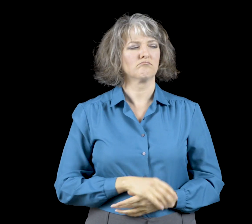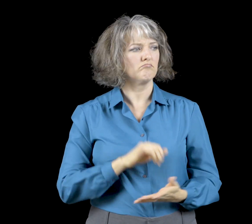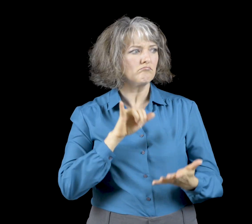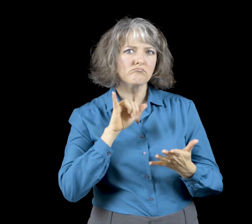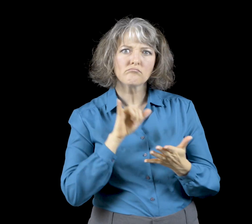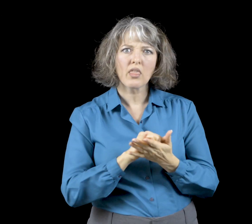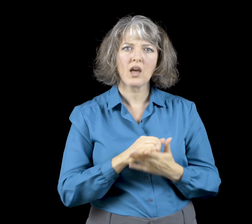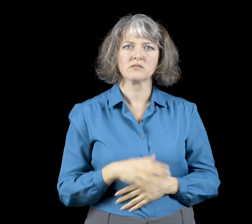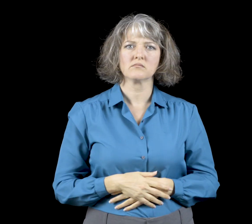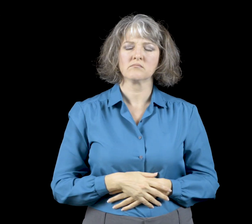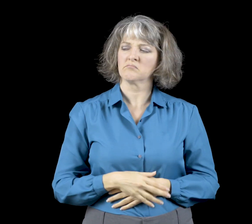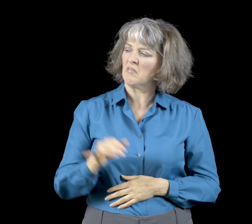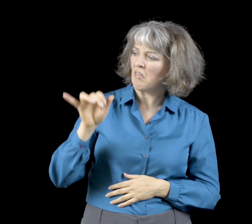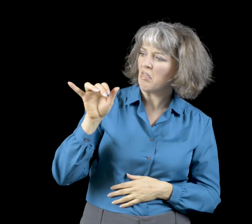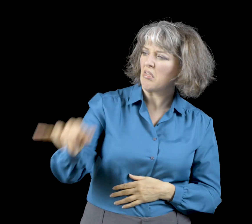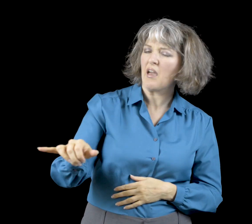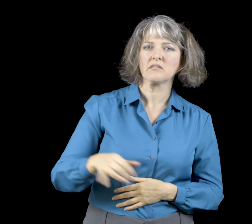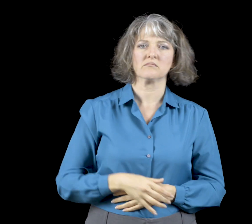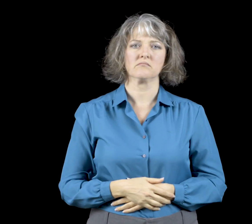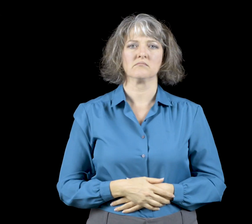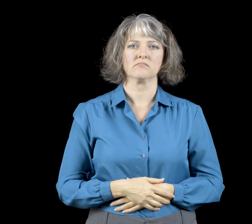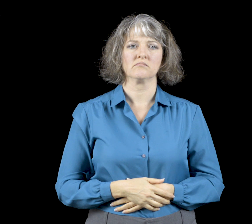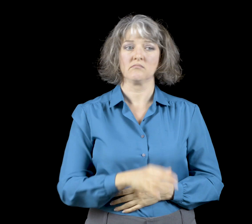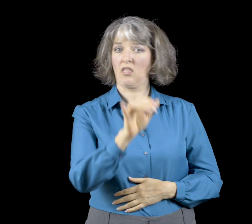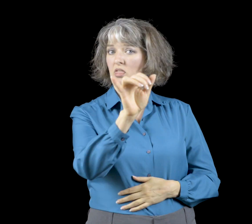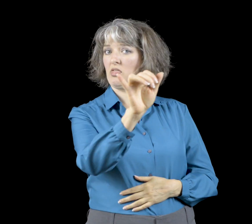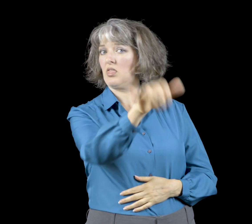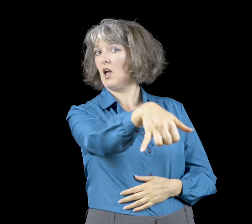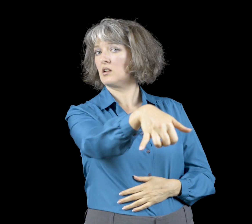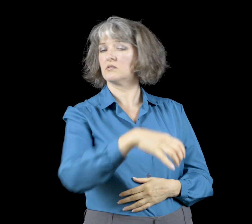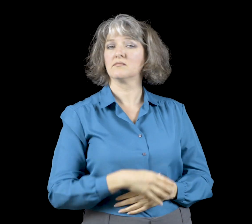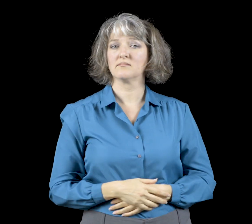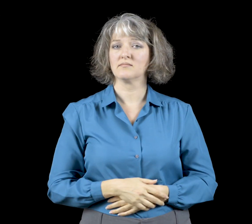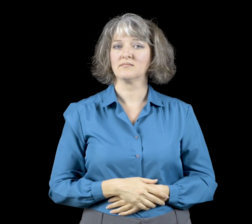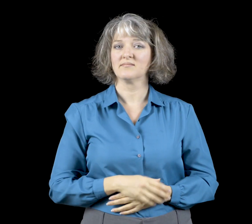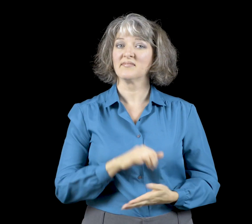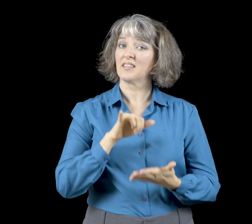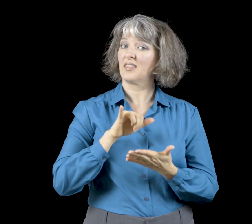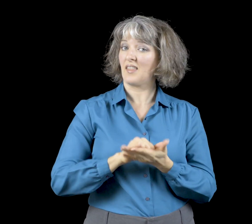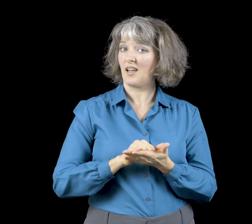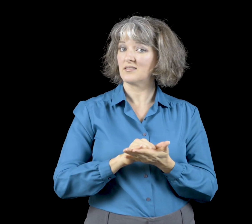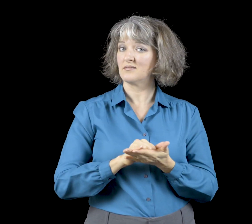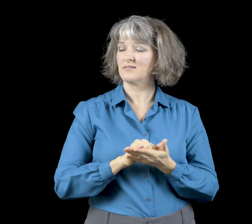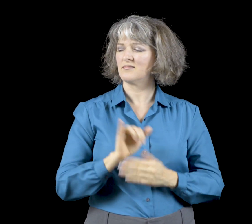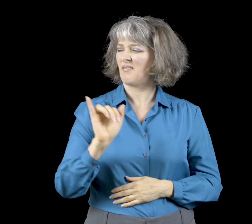That That (the sign used without a base) That over there. That